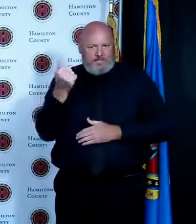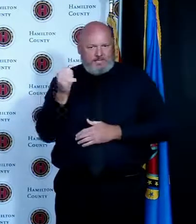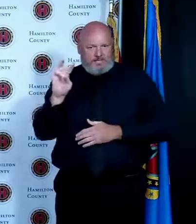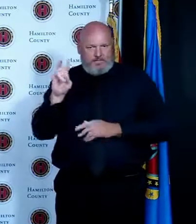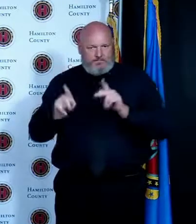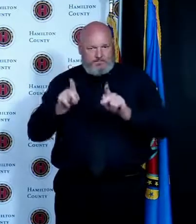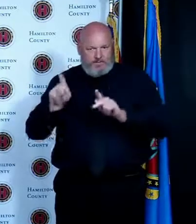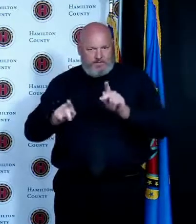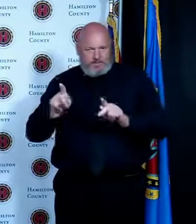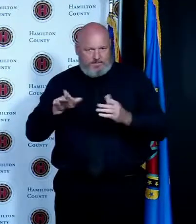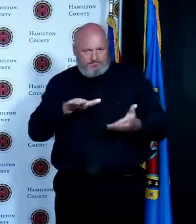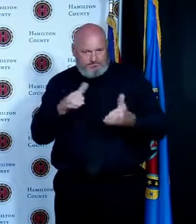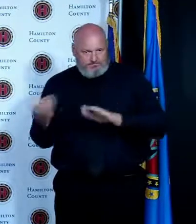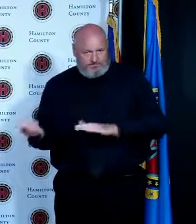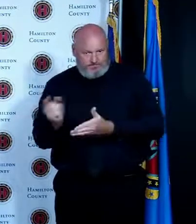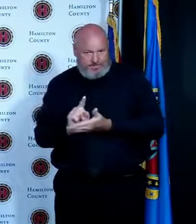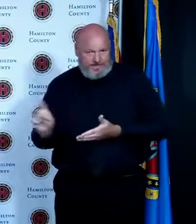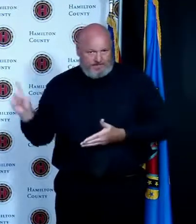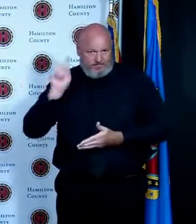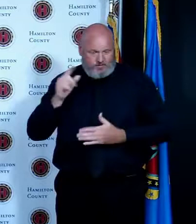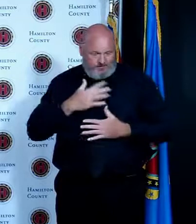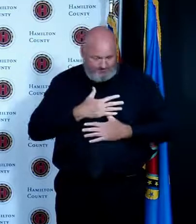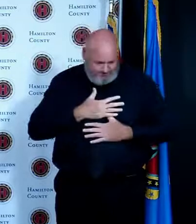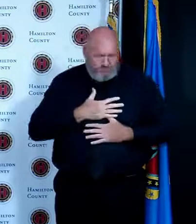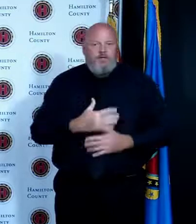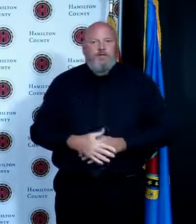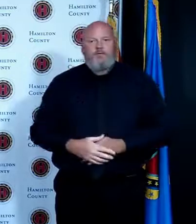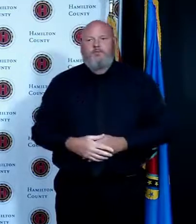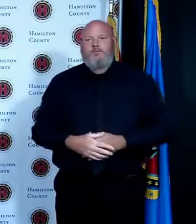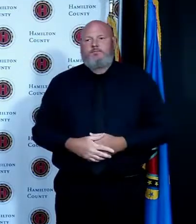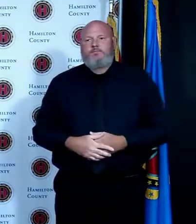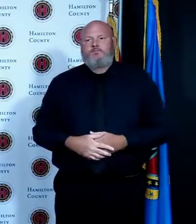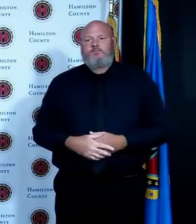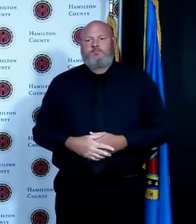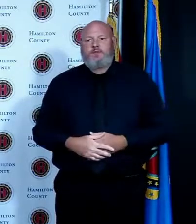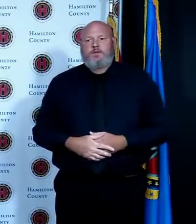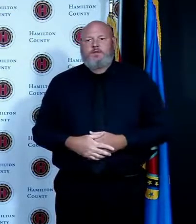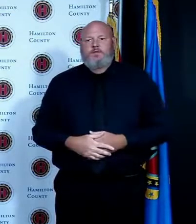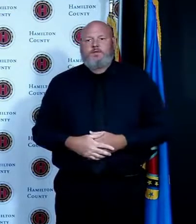Public Health Commissioner Greg Kesterman on the virus trends